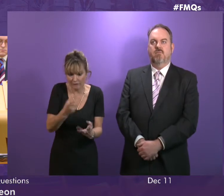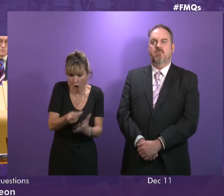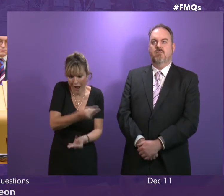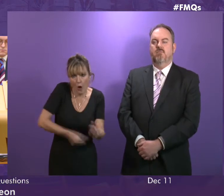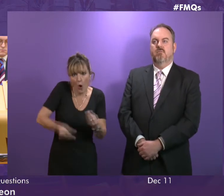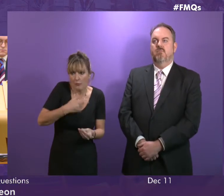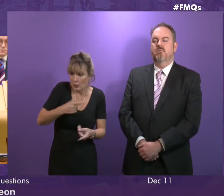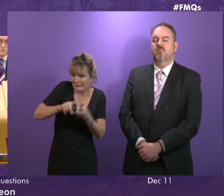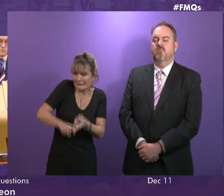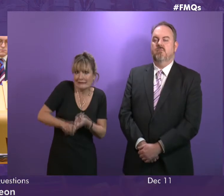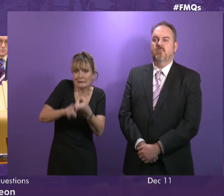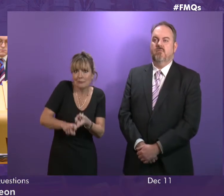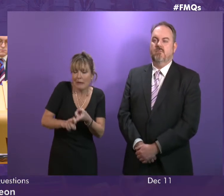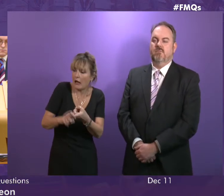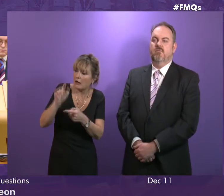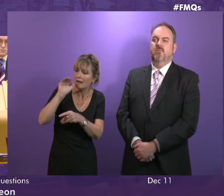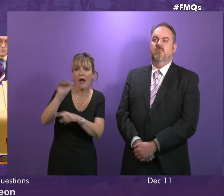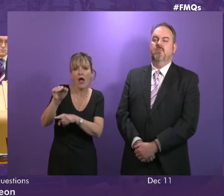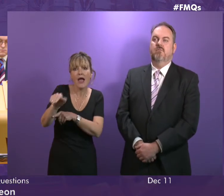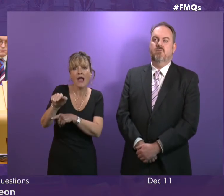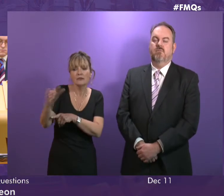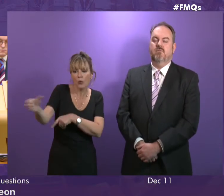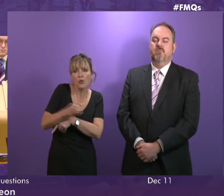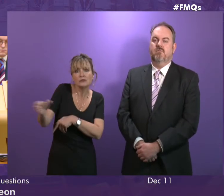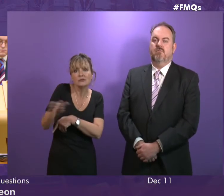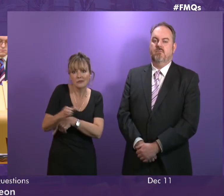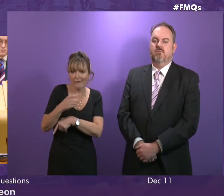not decrease, our carbon footprint in the short term; and secondly, we must do it in